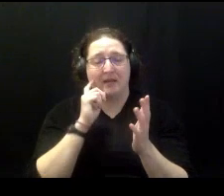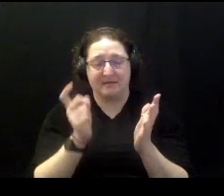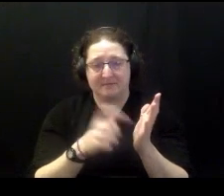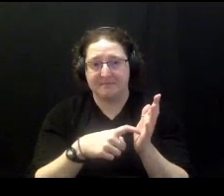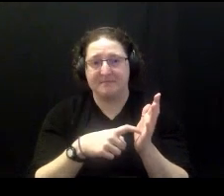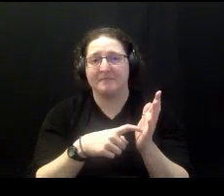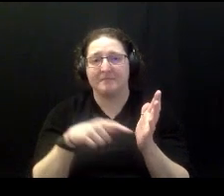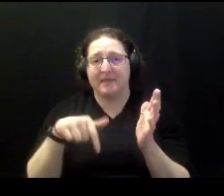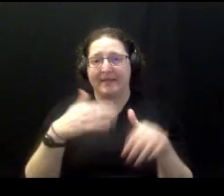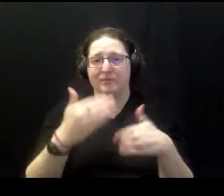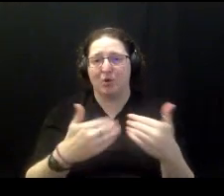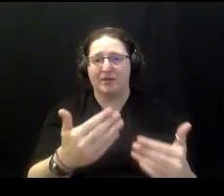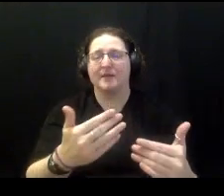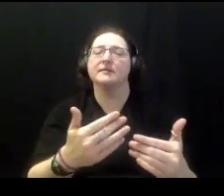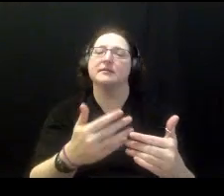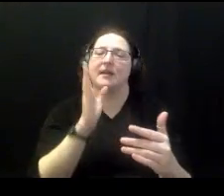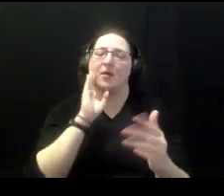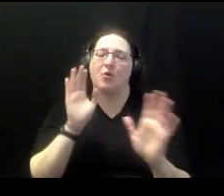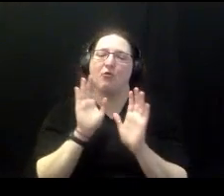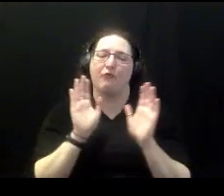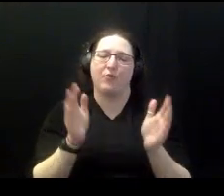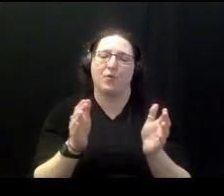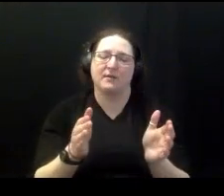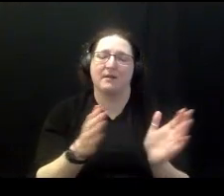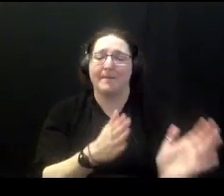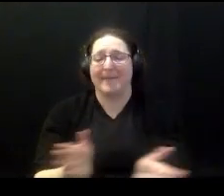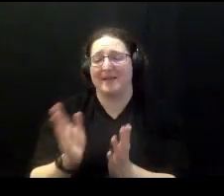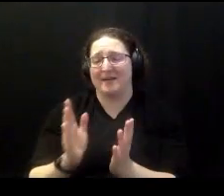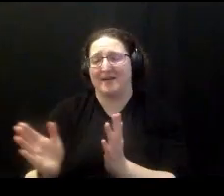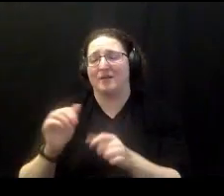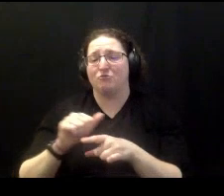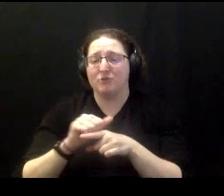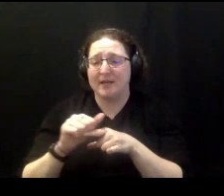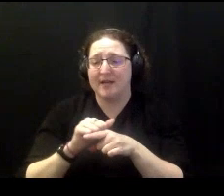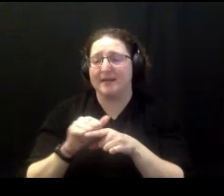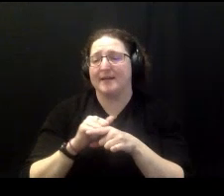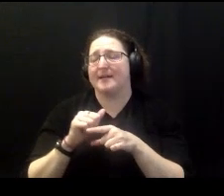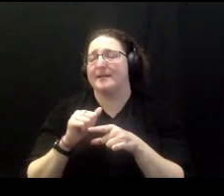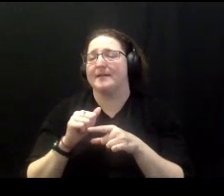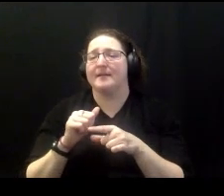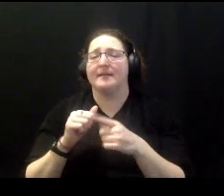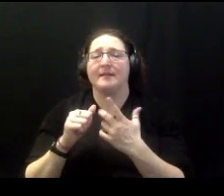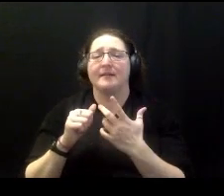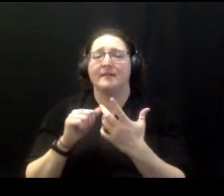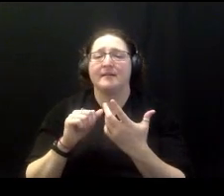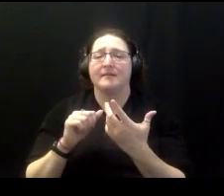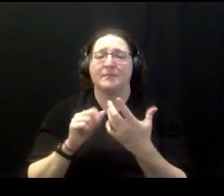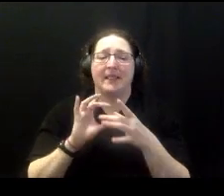to focus efforts related to planning, training, and exercises around the threats and hazards that